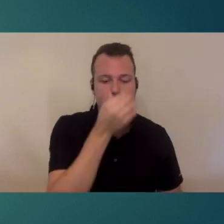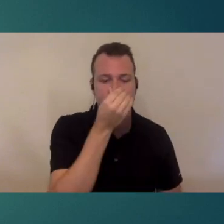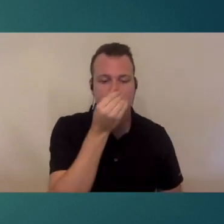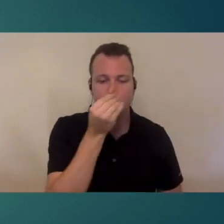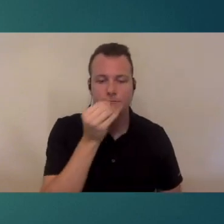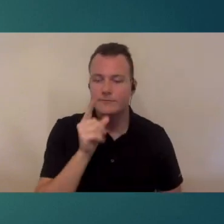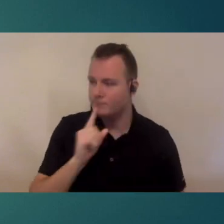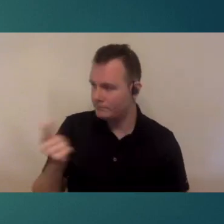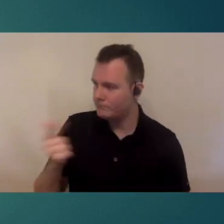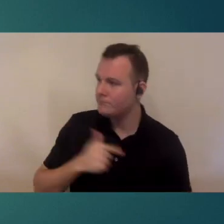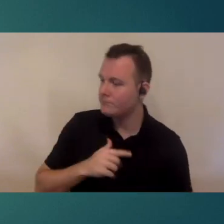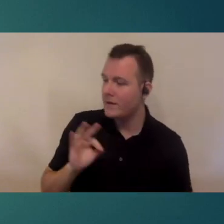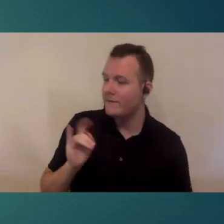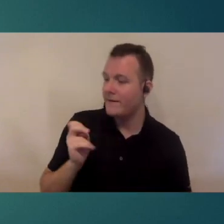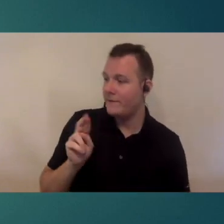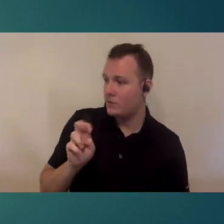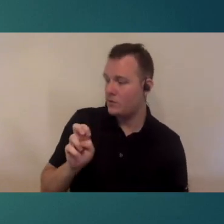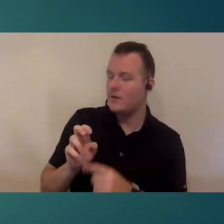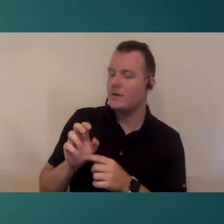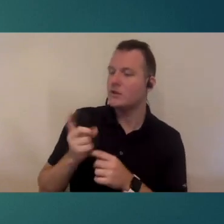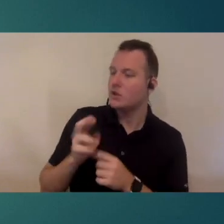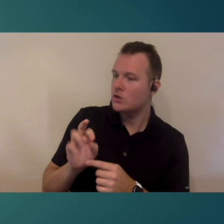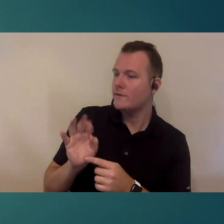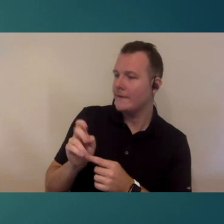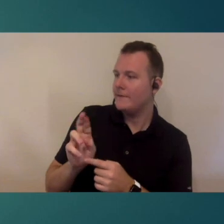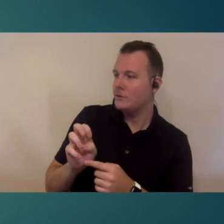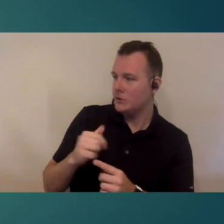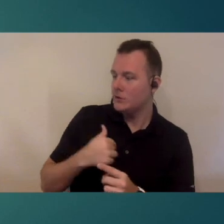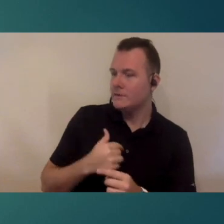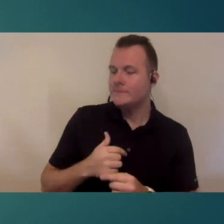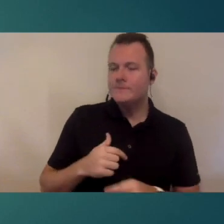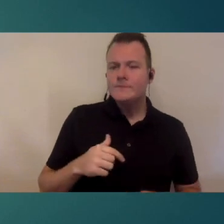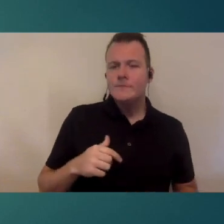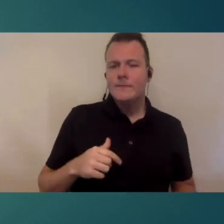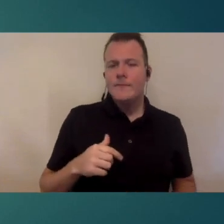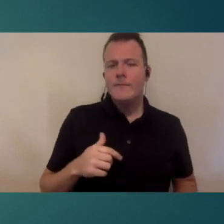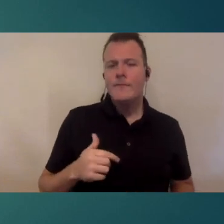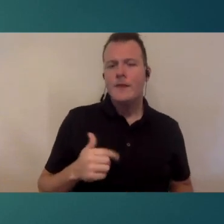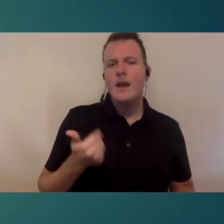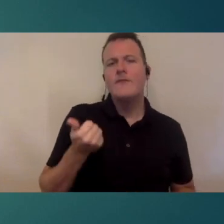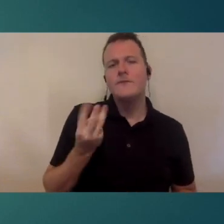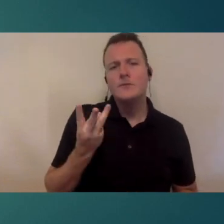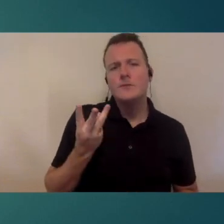Sure this is Dr. Megann Faivre. So I would like to- I guess there's a few